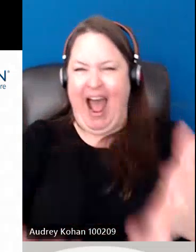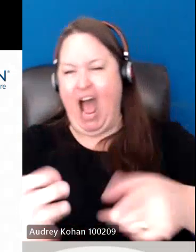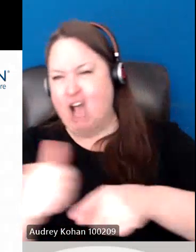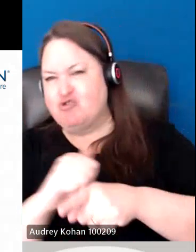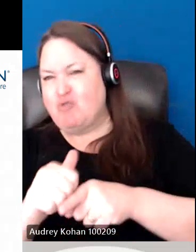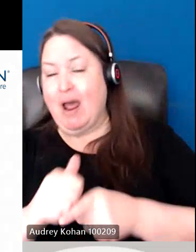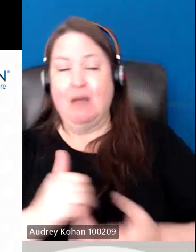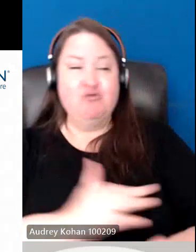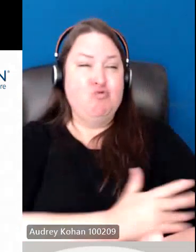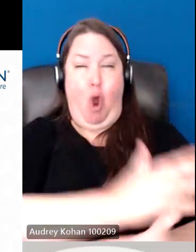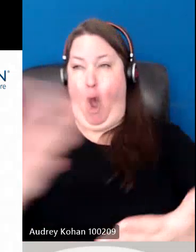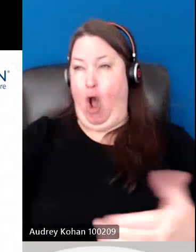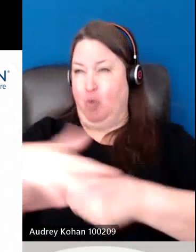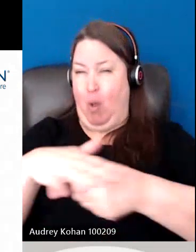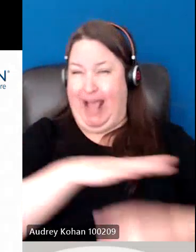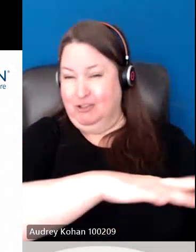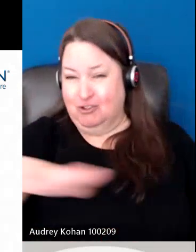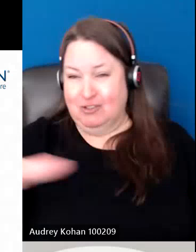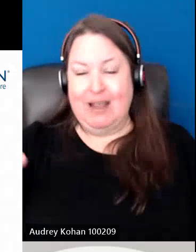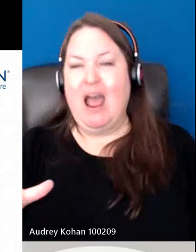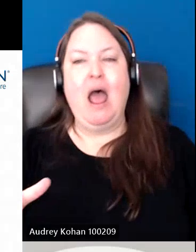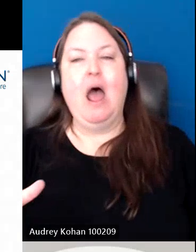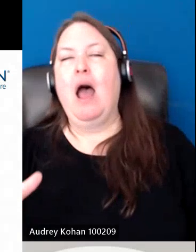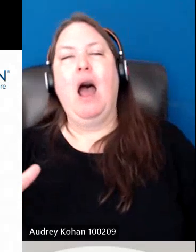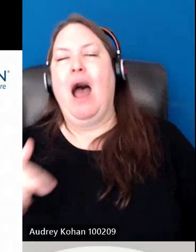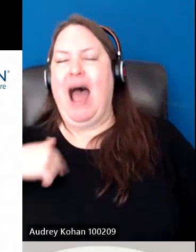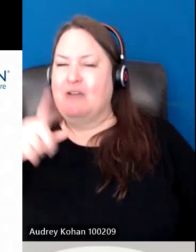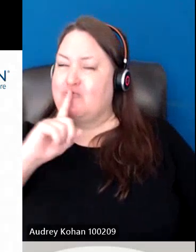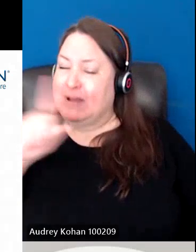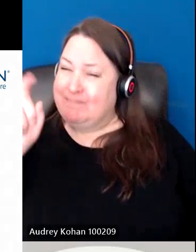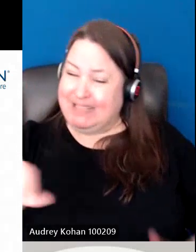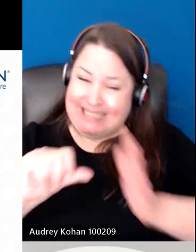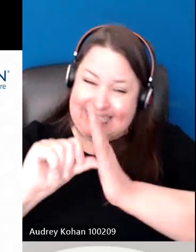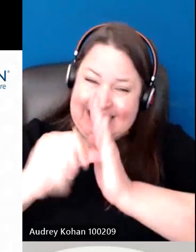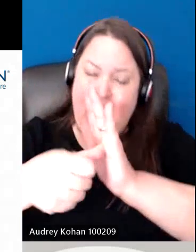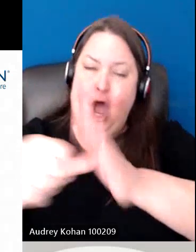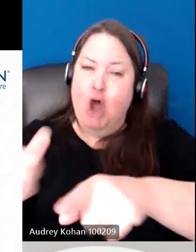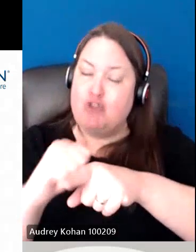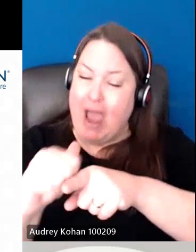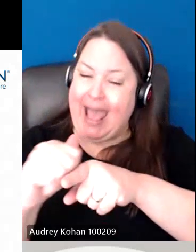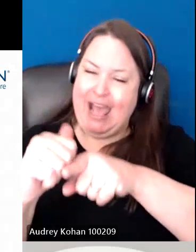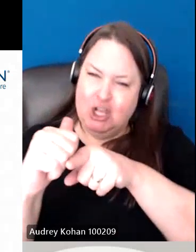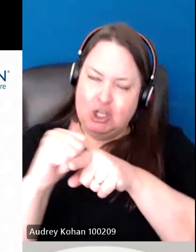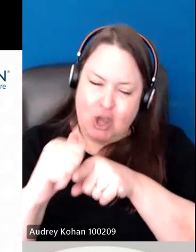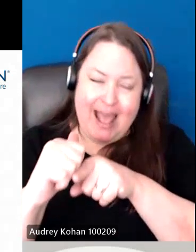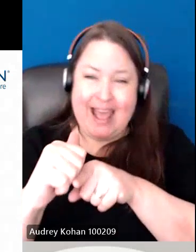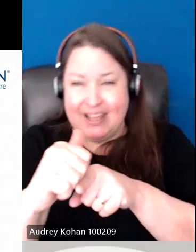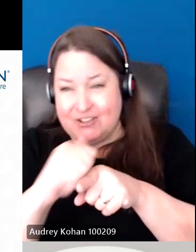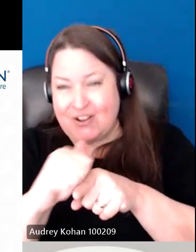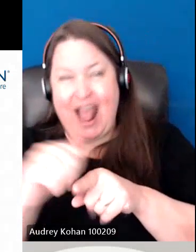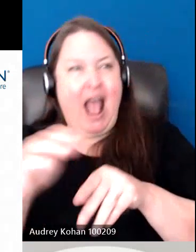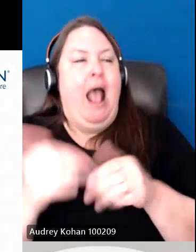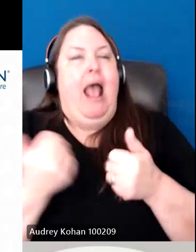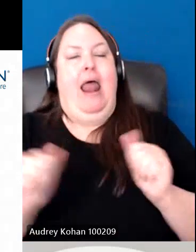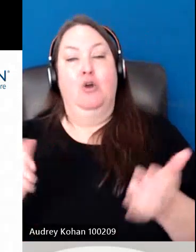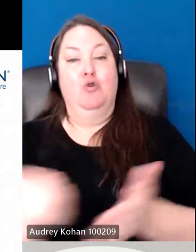the locations and then I cannot emphasize this enough train train and train staff on any updates